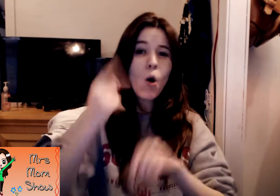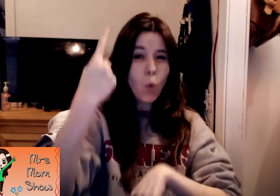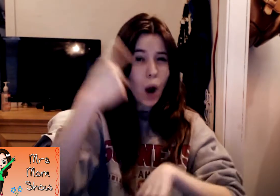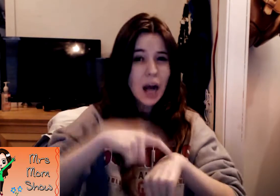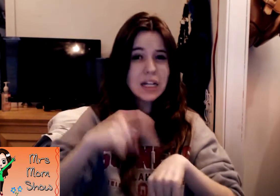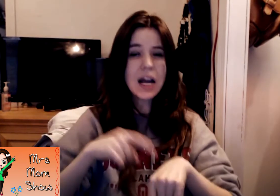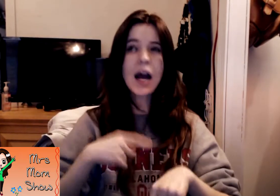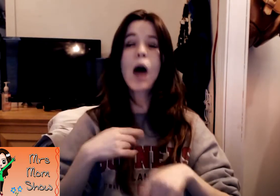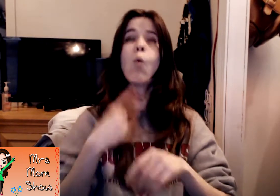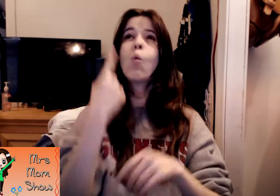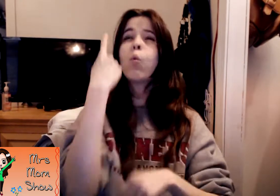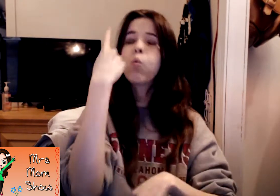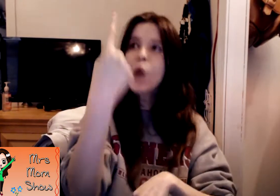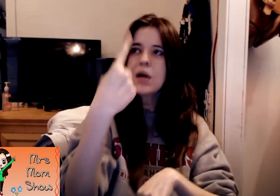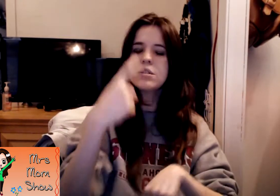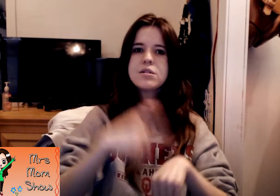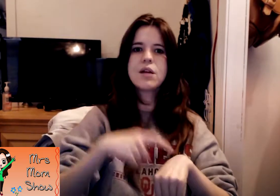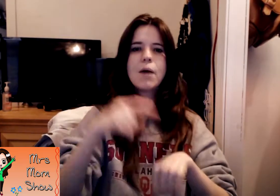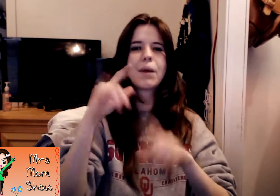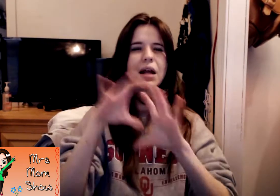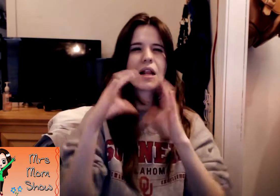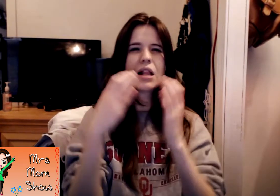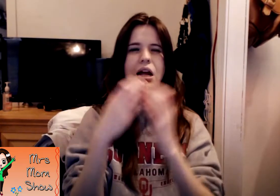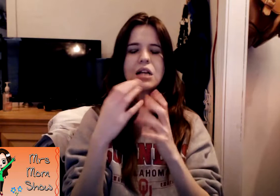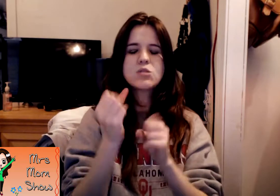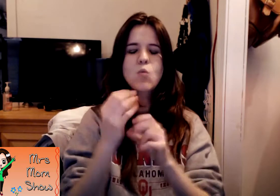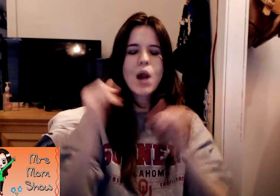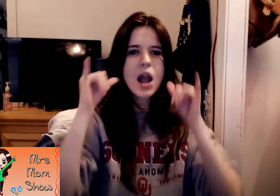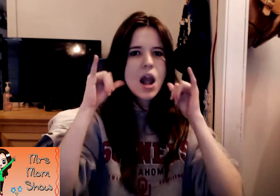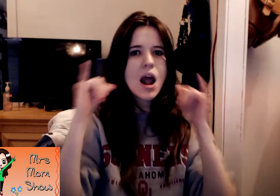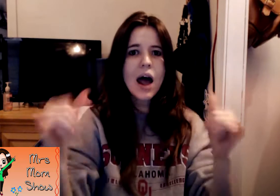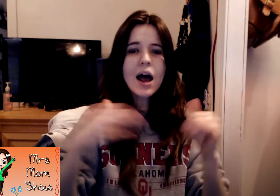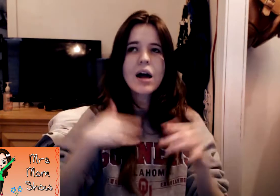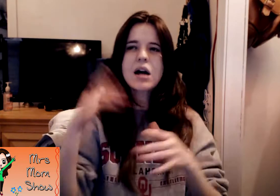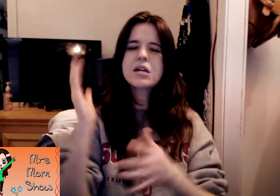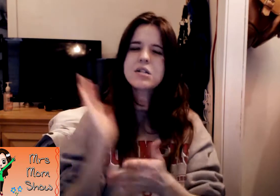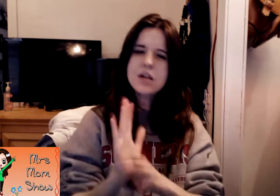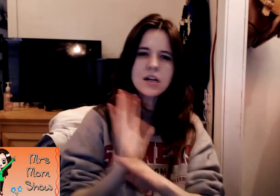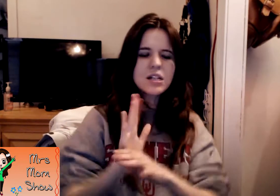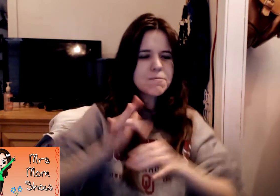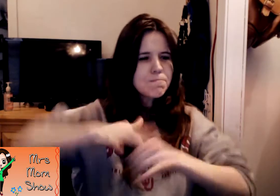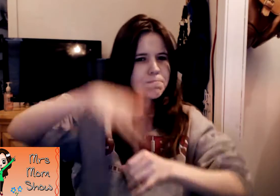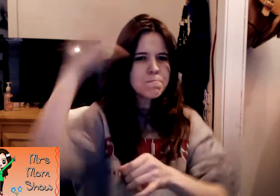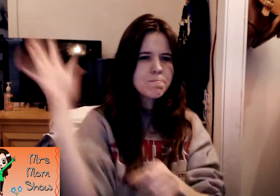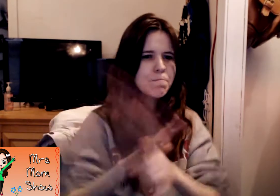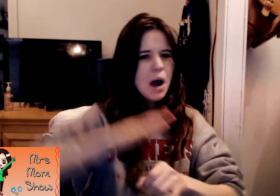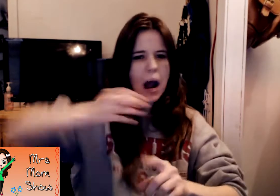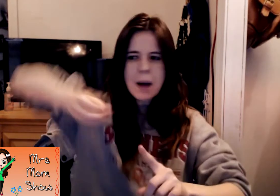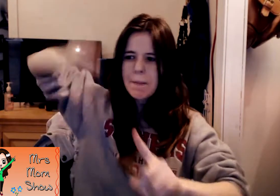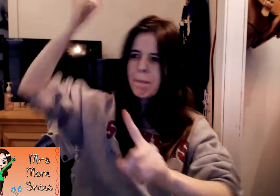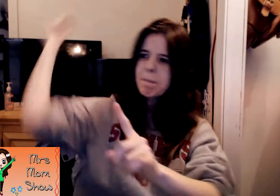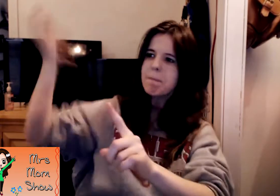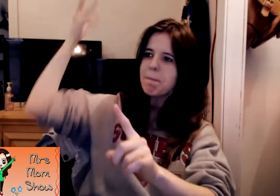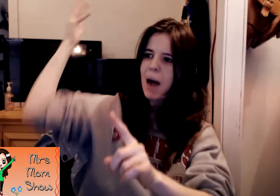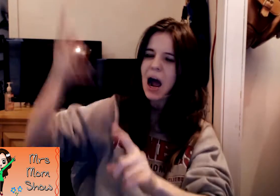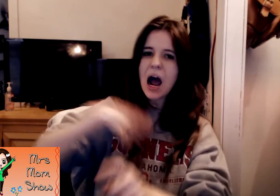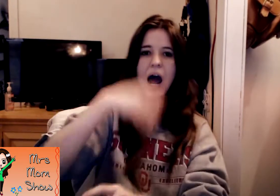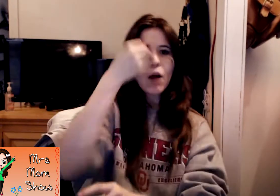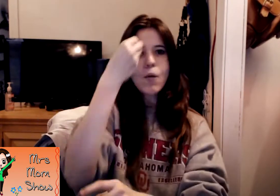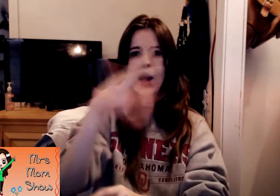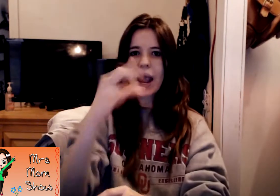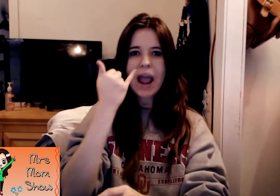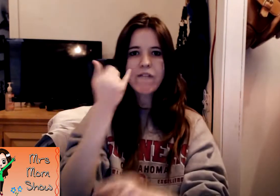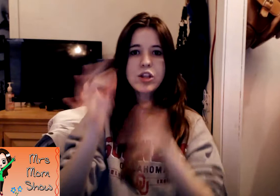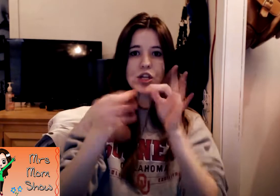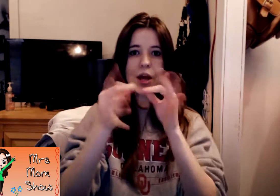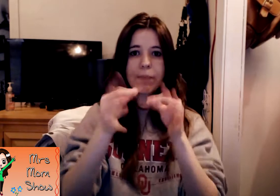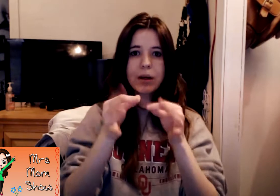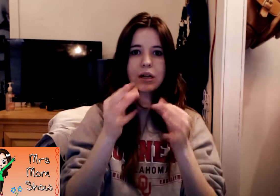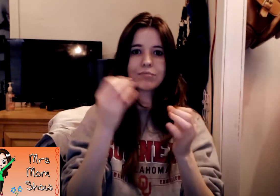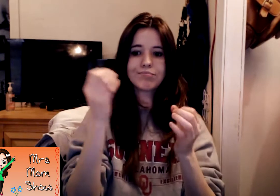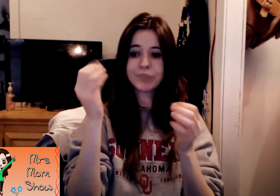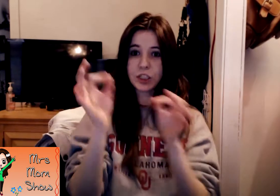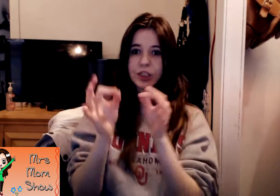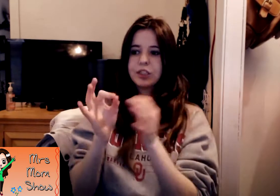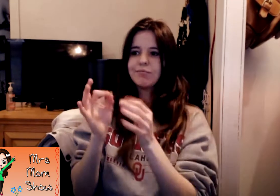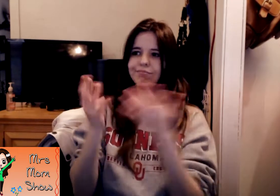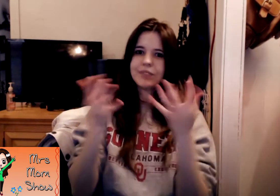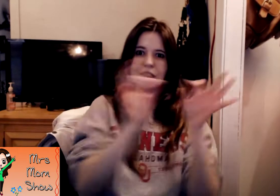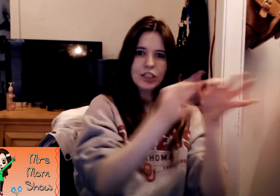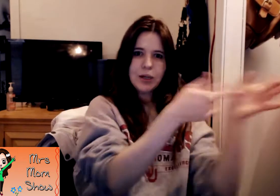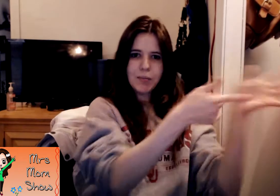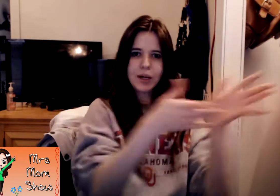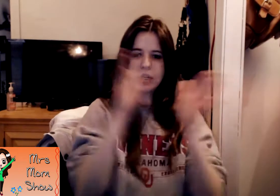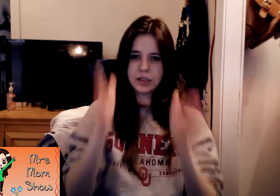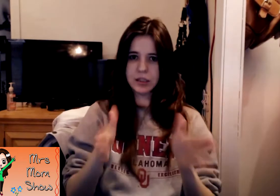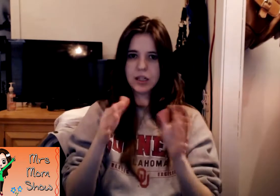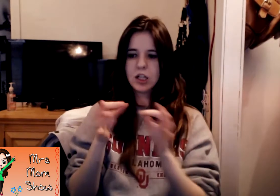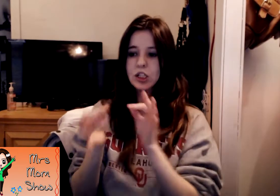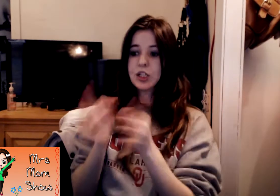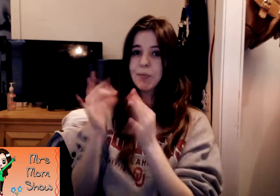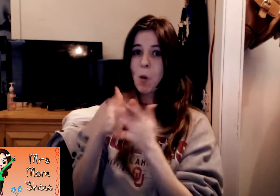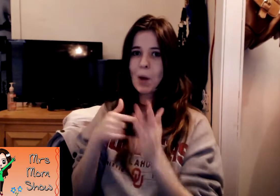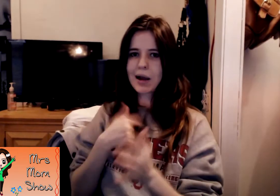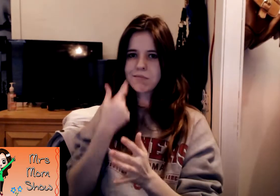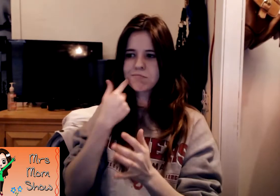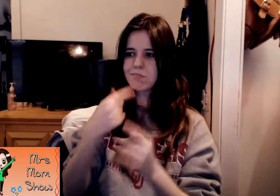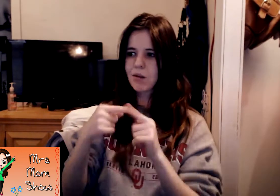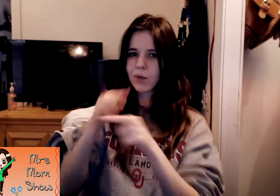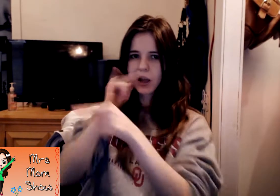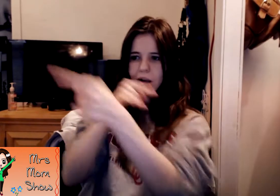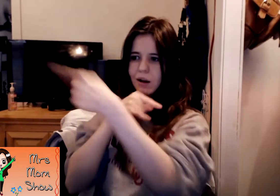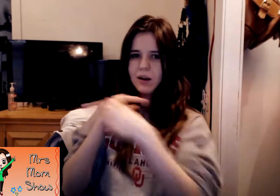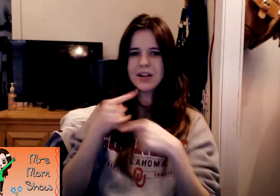One time, ONE TIME, the entire class was so loud that I actually blew up on them and I didn't care if my interpreter interpreted what I said to them: